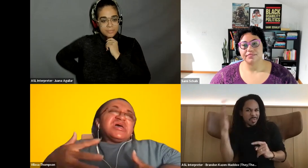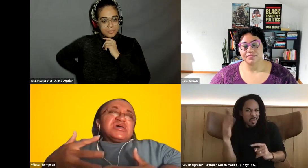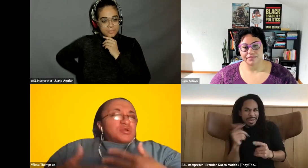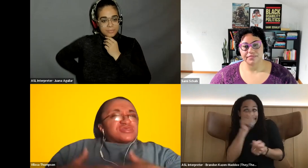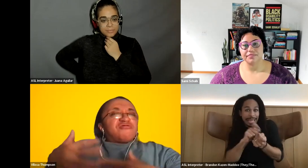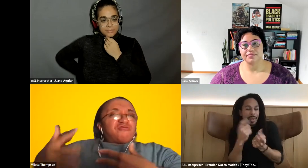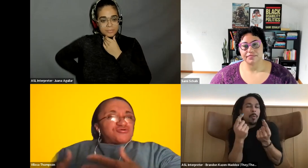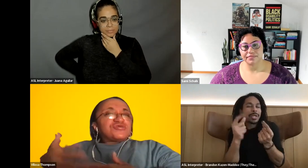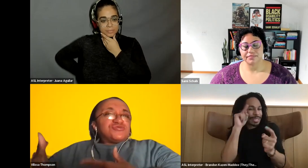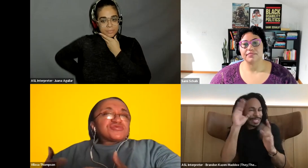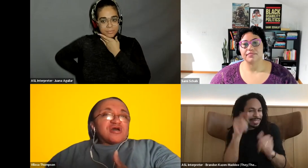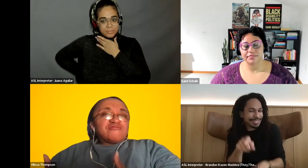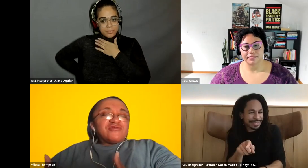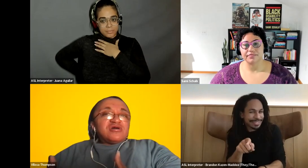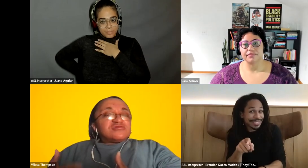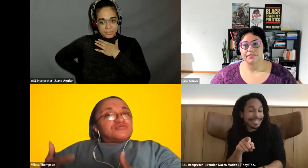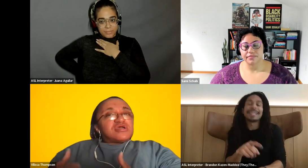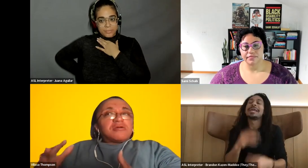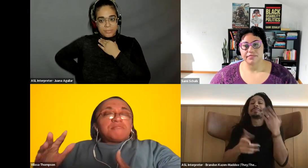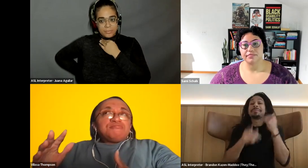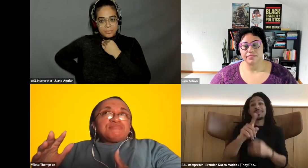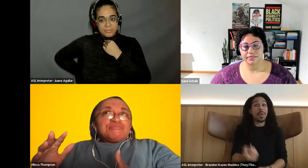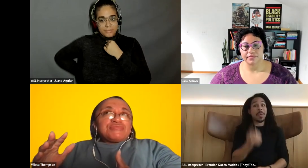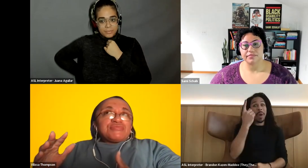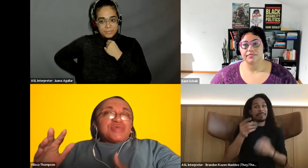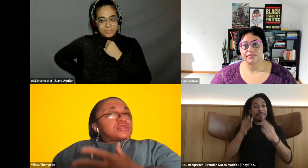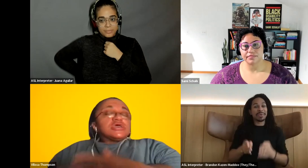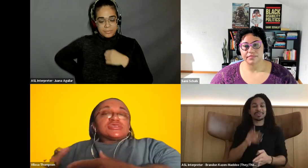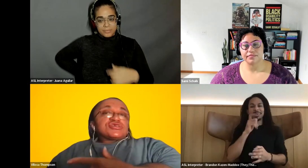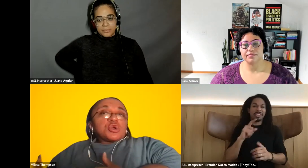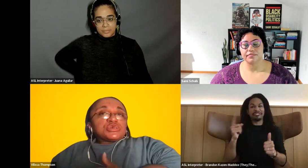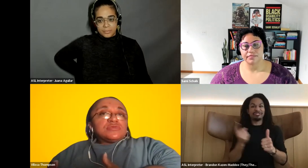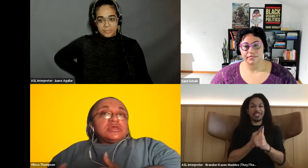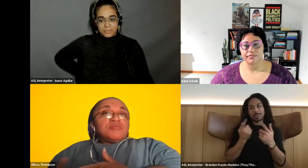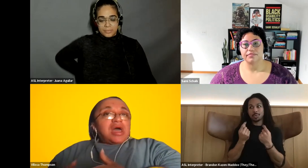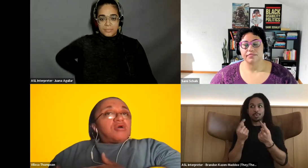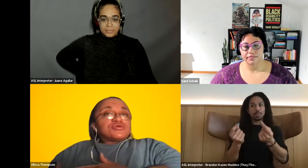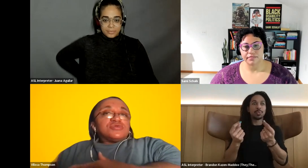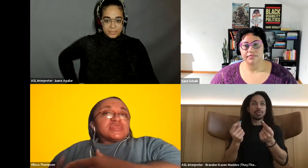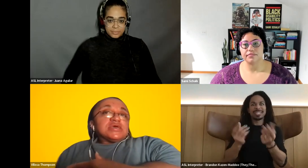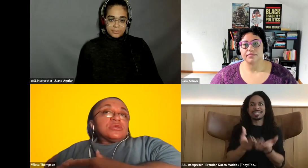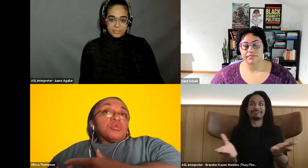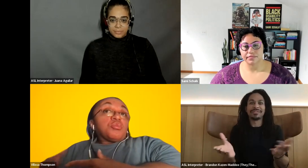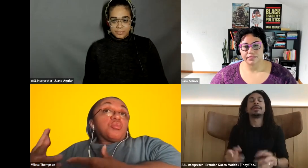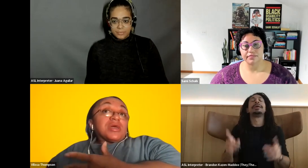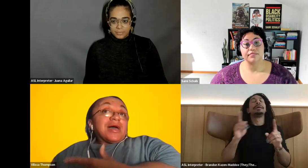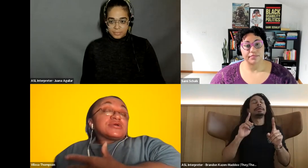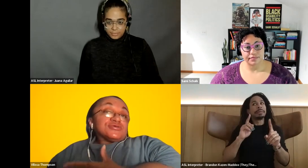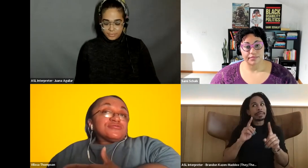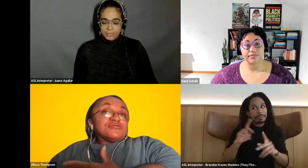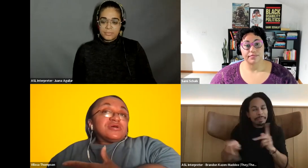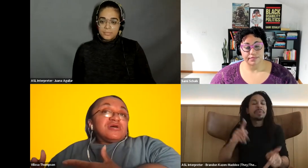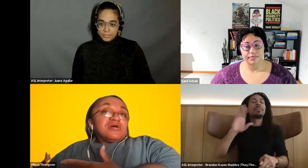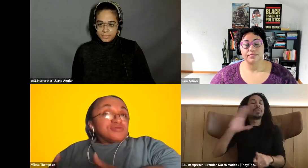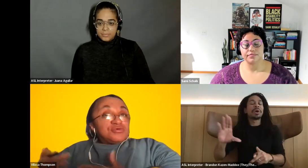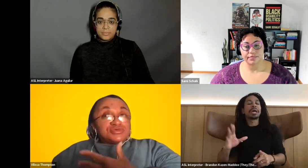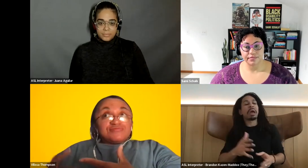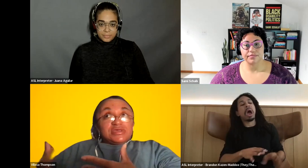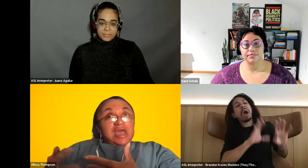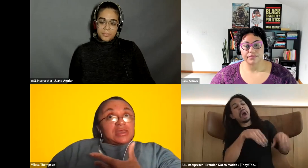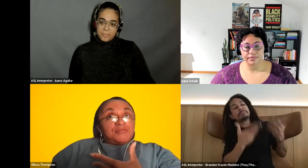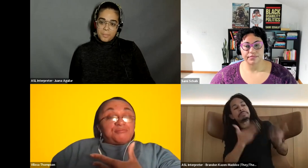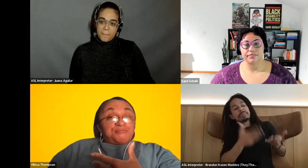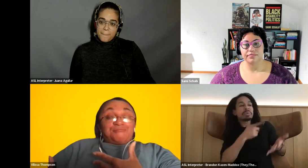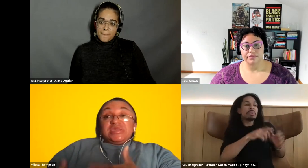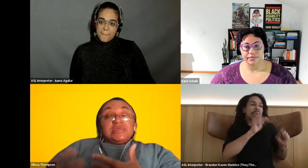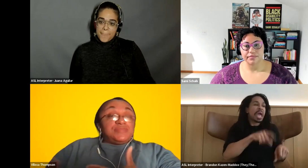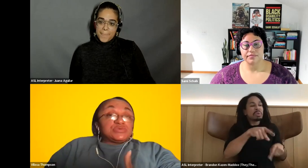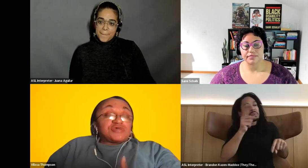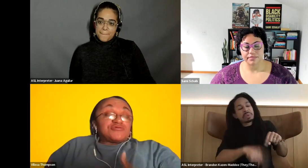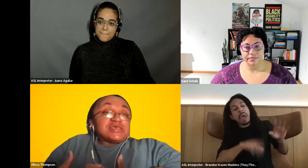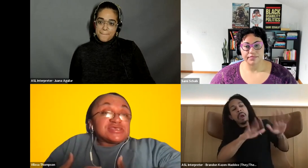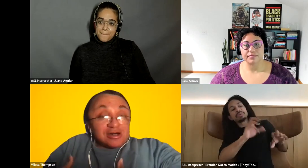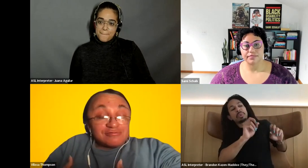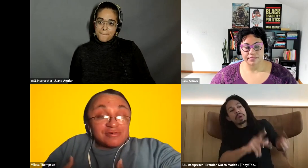Vilissa Thompson: It's always the first to do stuff to where people didn't discourage me, but I also that they didn't know what I could do so. Just me kind of meeting the benchmark for myself.